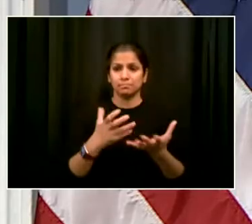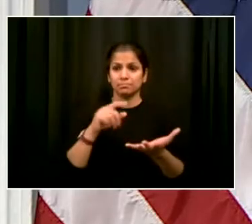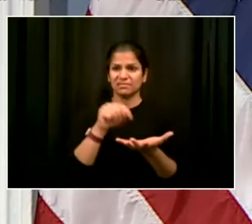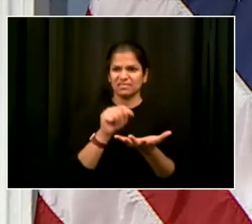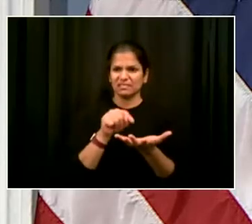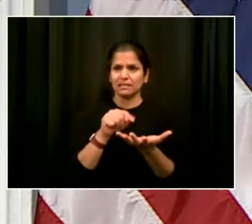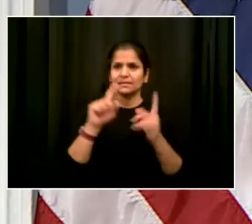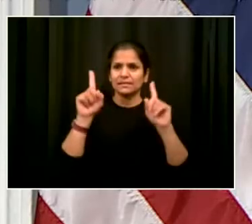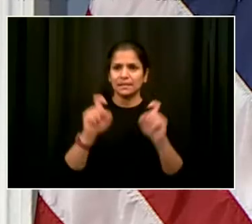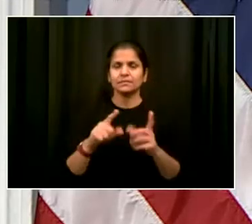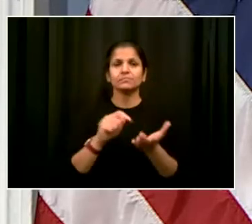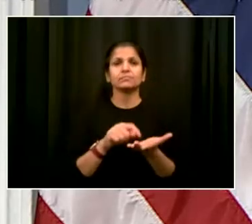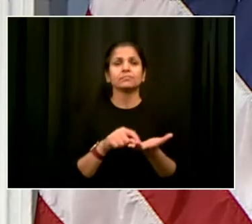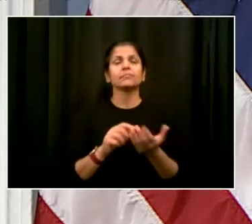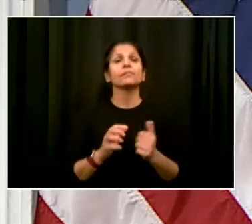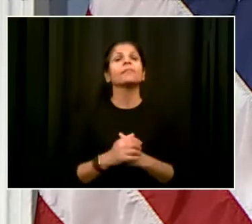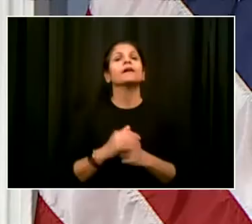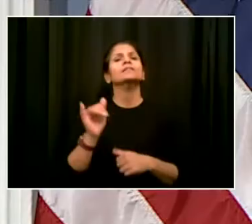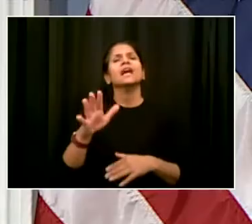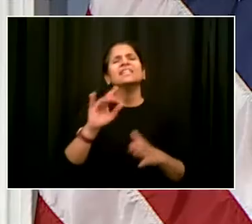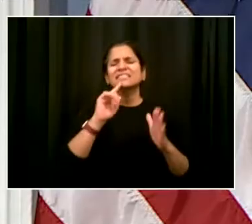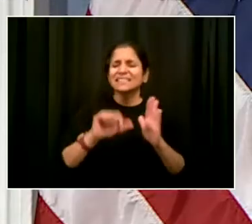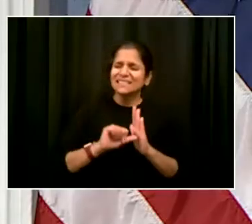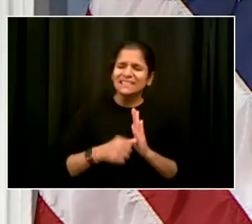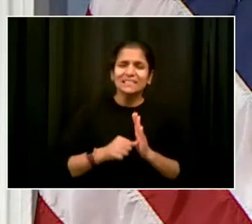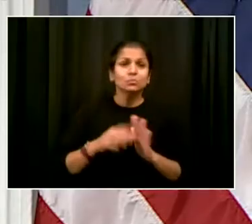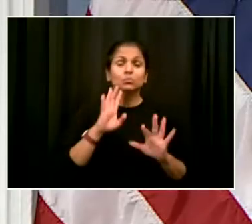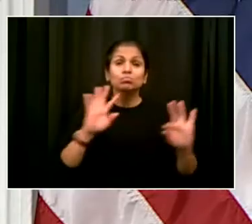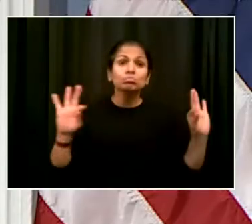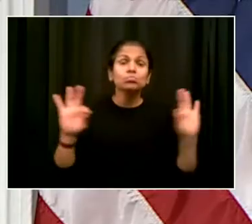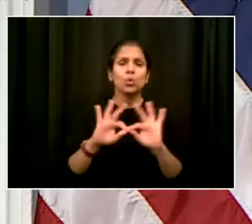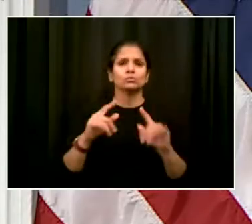AS WE ARE LOOKING AHEAD THE PARRENTS UNDERSTAND, WE WANT TO KNOW,